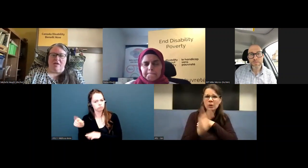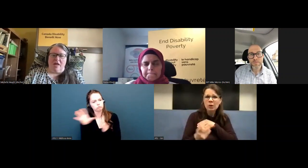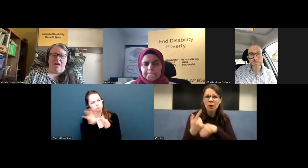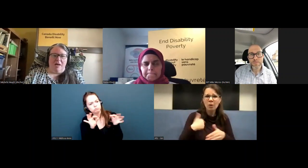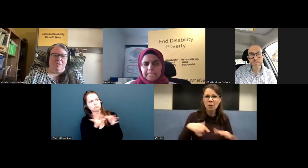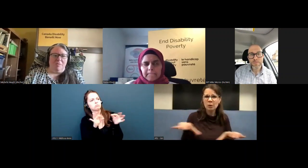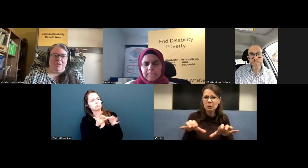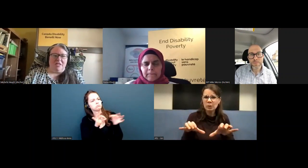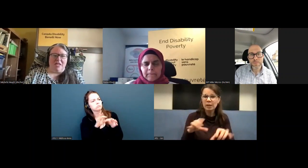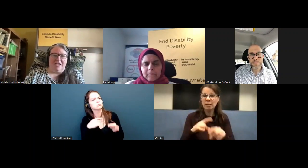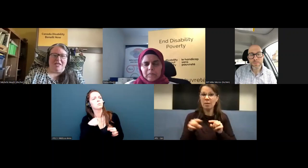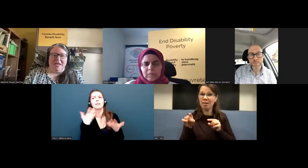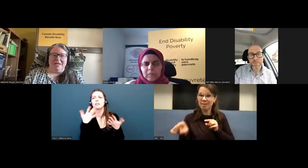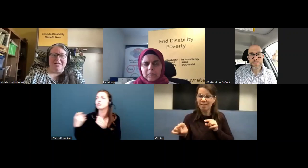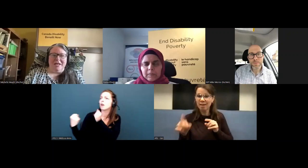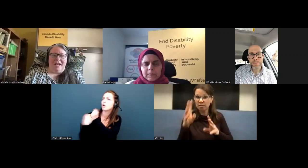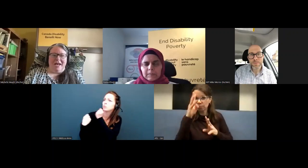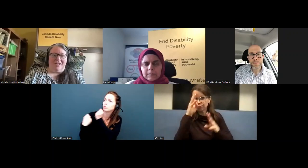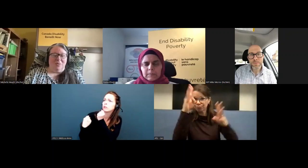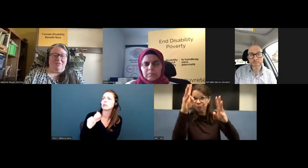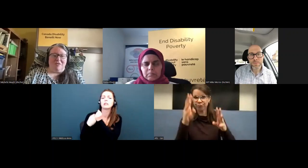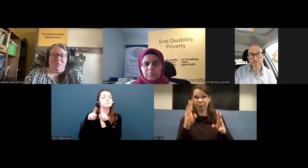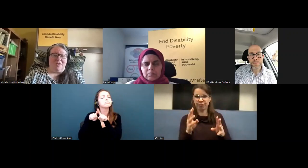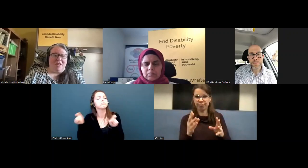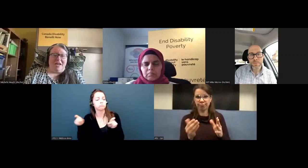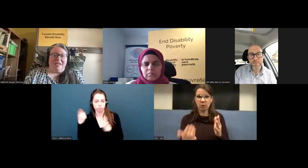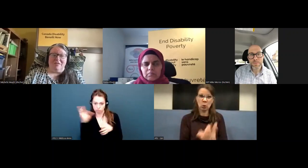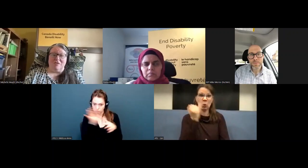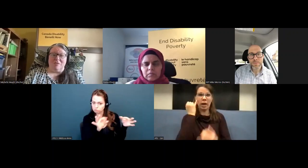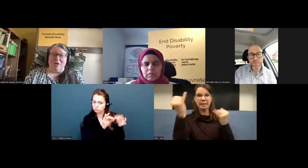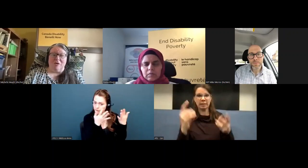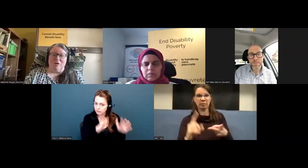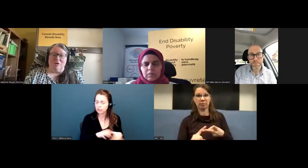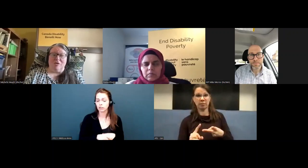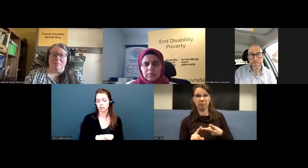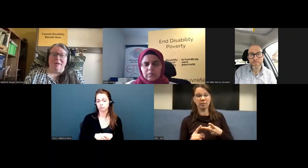THEY CAME UP WITH THIS IDEA AND WE'VE RUN WITH THE IDEA OF SOMETHING CALLED THE BLEAK